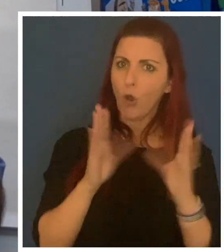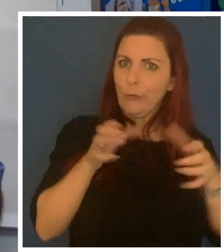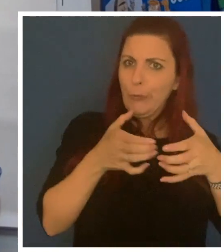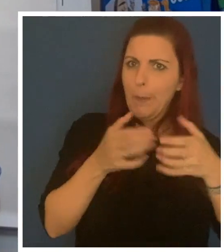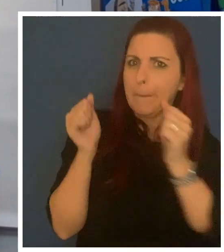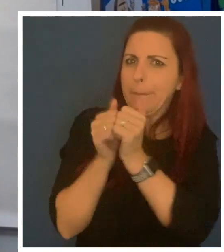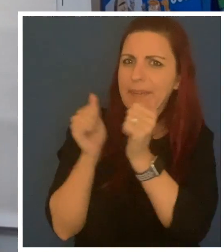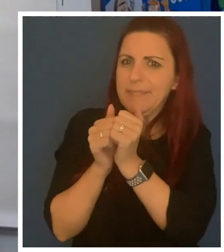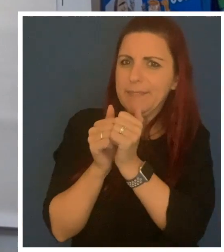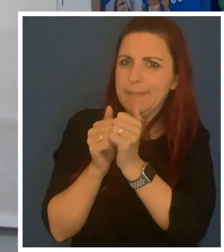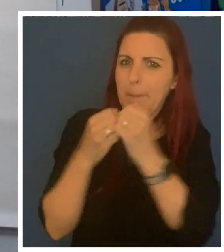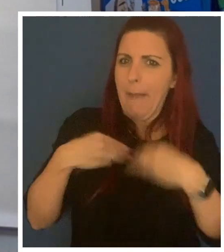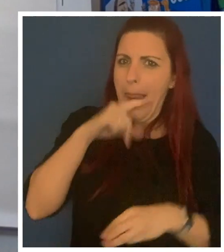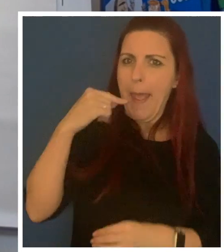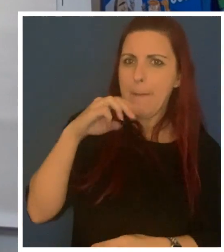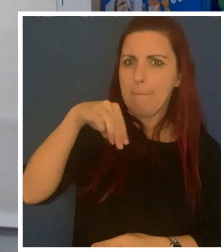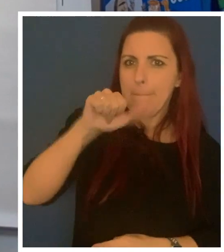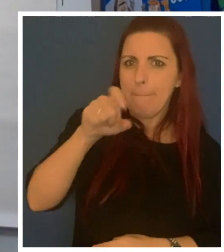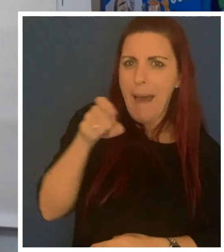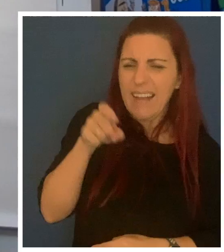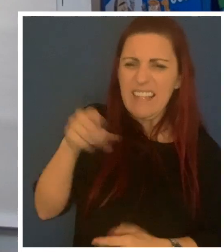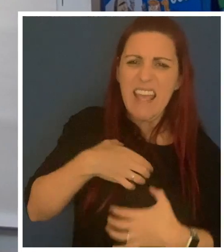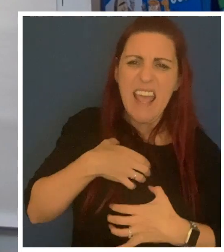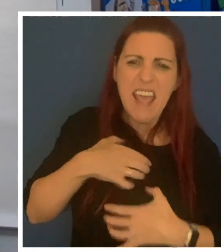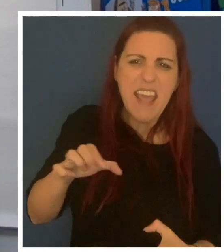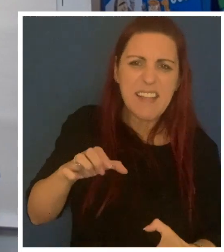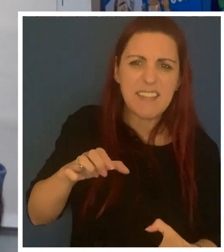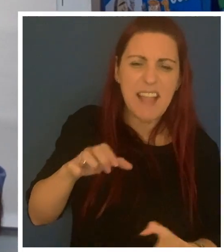Siphon, who hates animals, especially the poor dog Sparkie and is